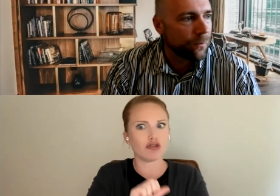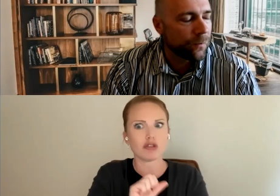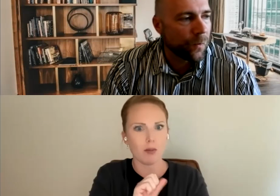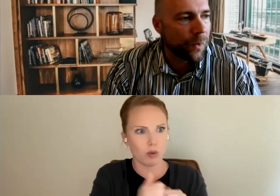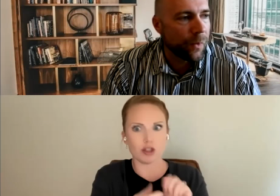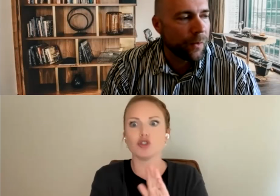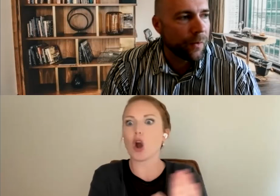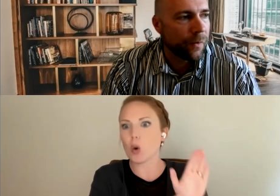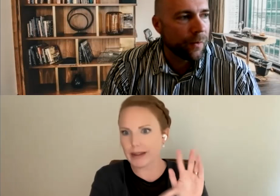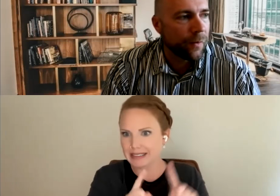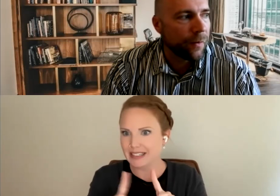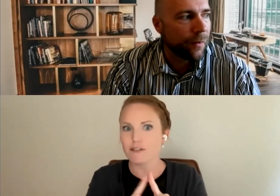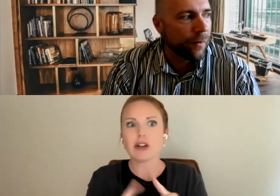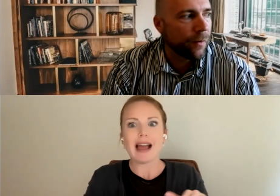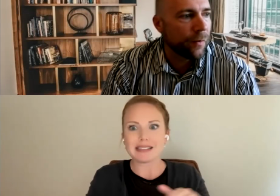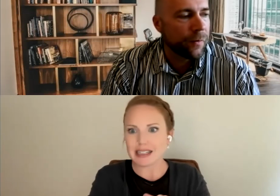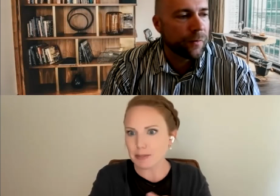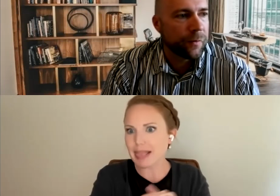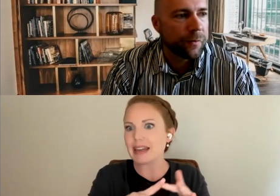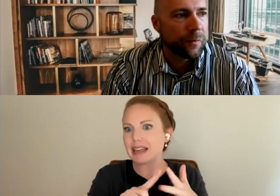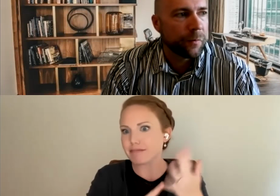of different factors of accessibility and it's not quite as advanced as some of these